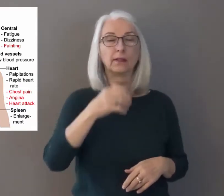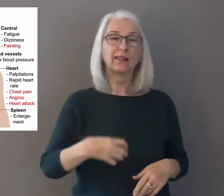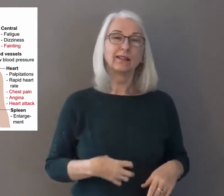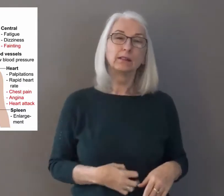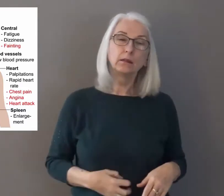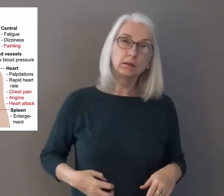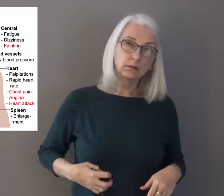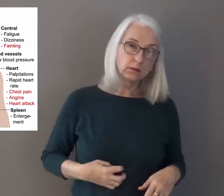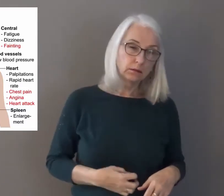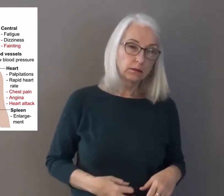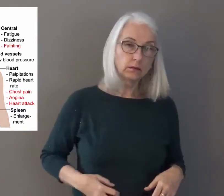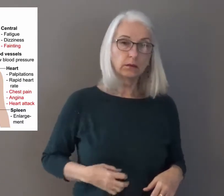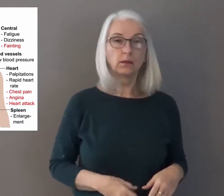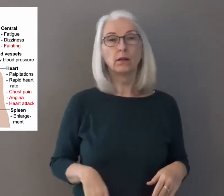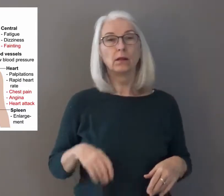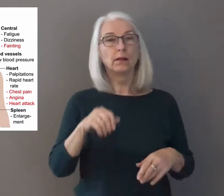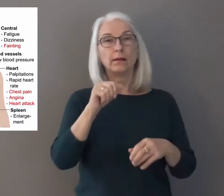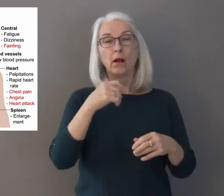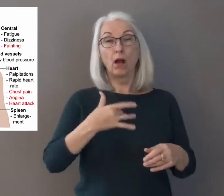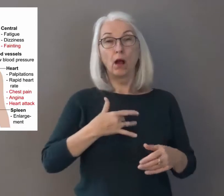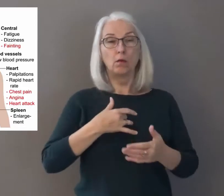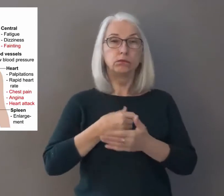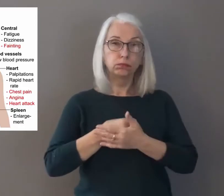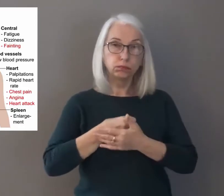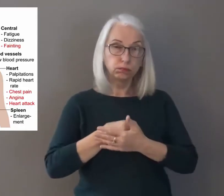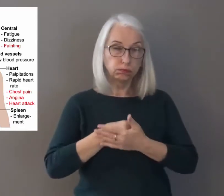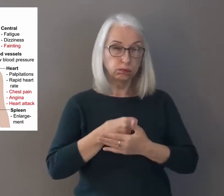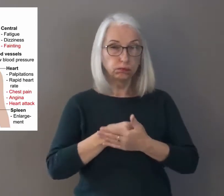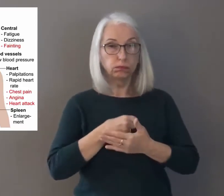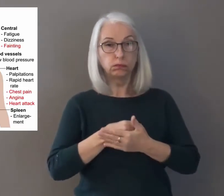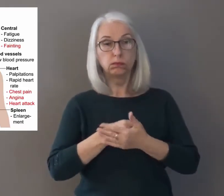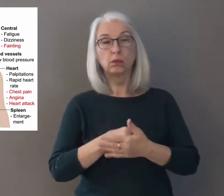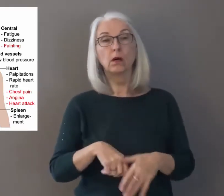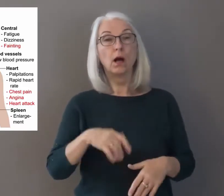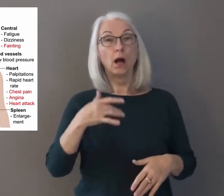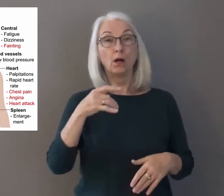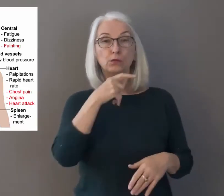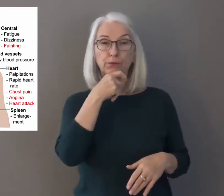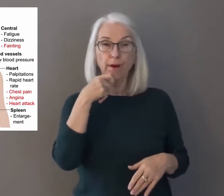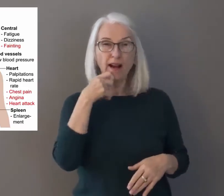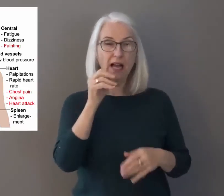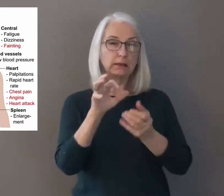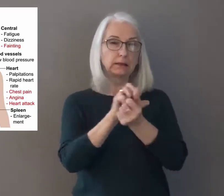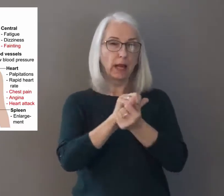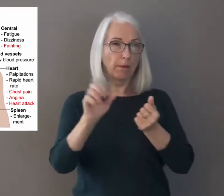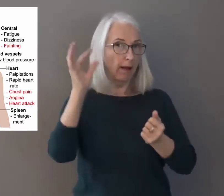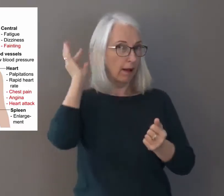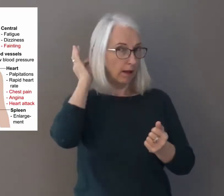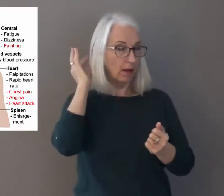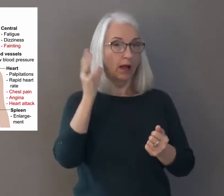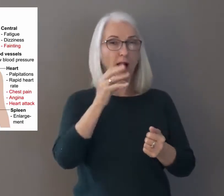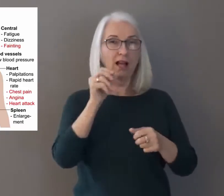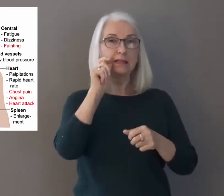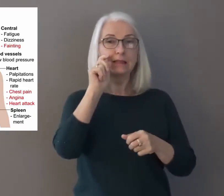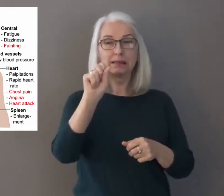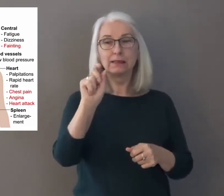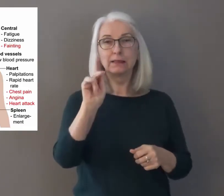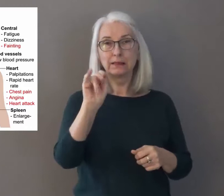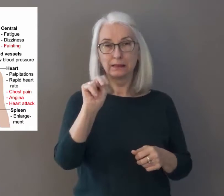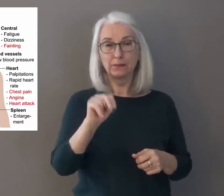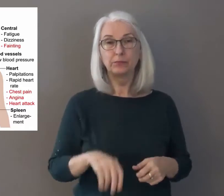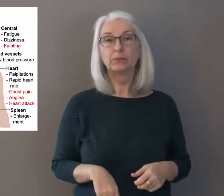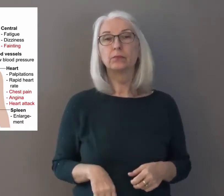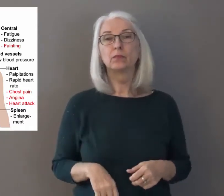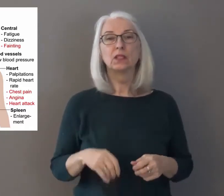Irritability Heart Palpitations Dry and Damaged Hair and Skin